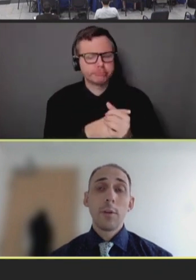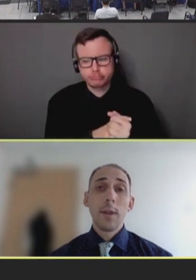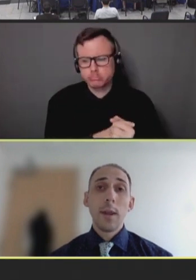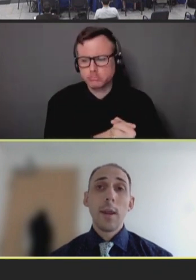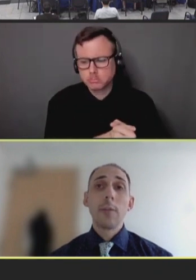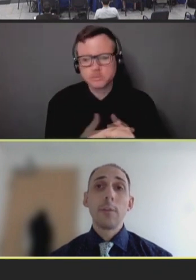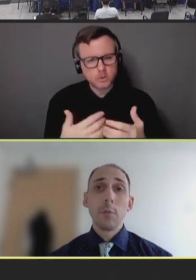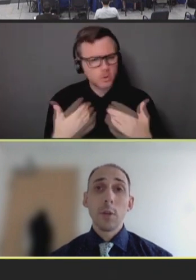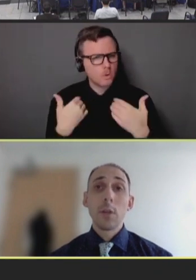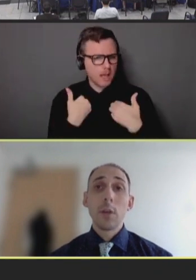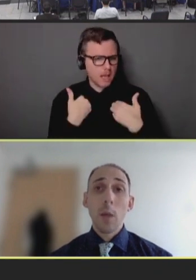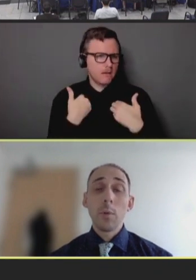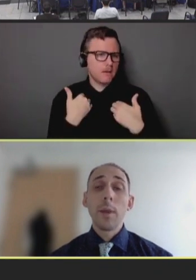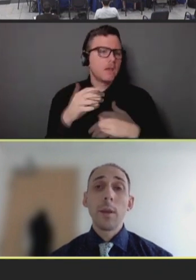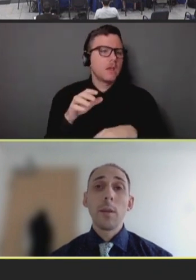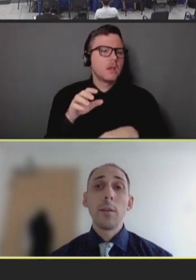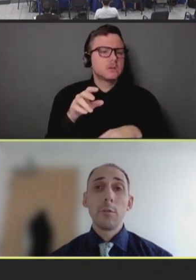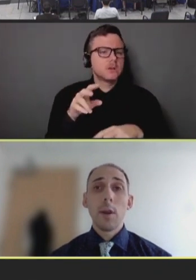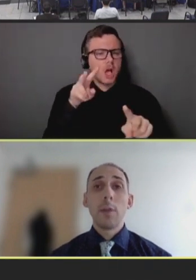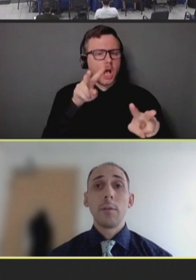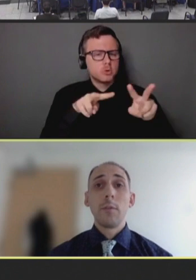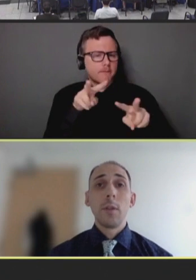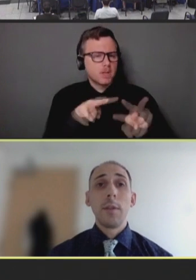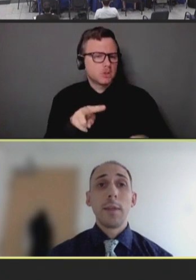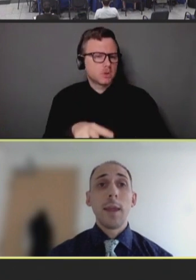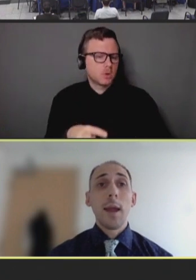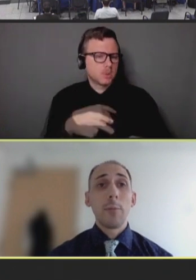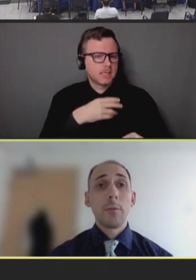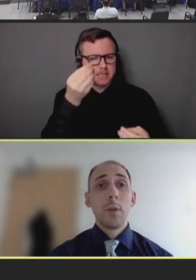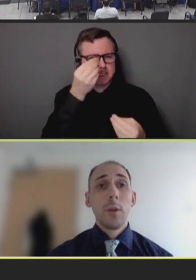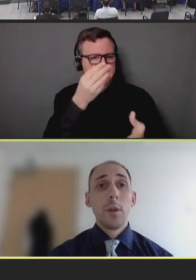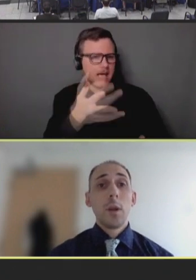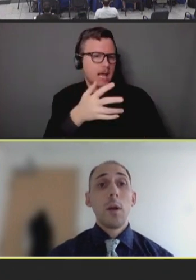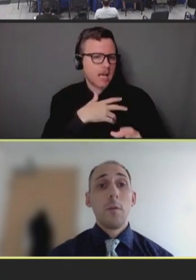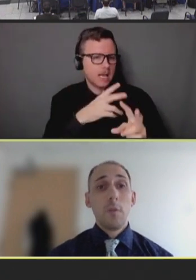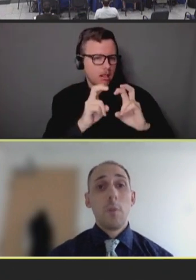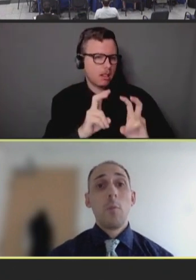data analysis, which can complement these trials and fill in the gaps.